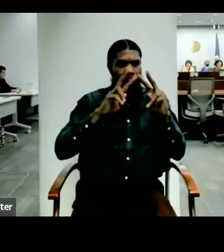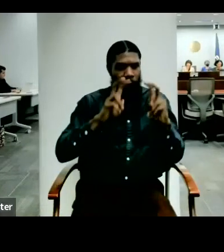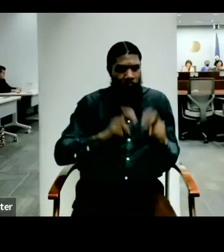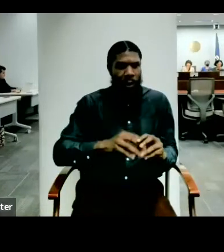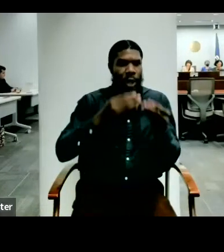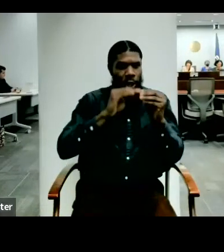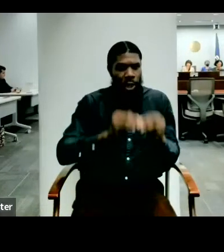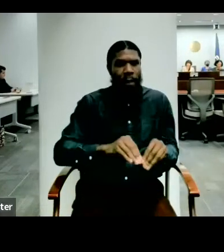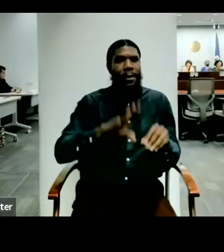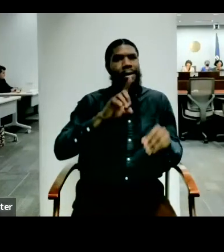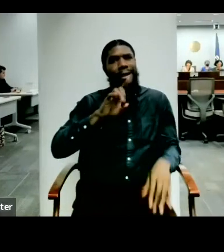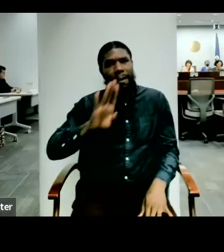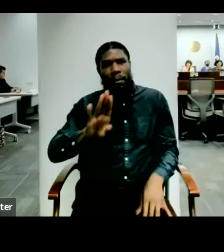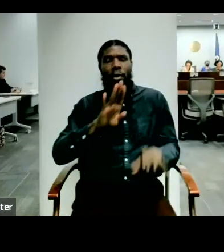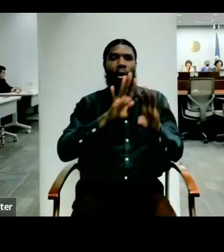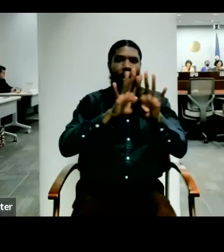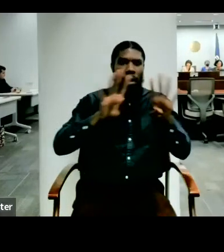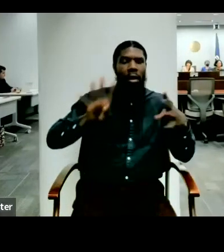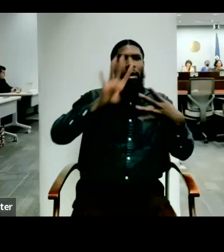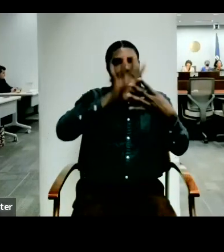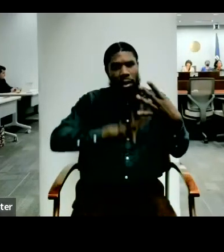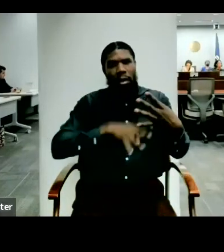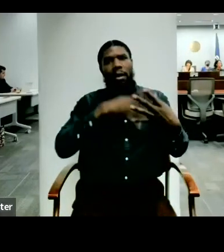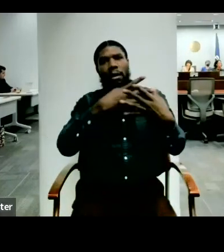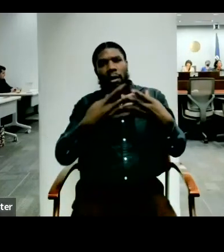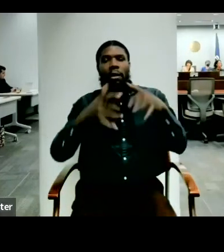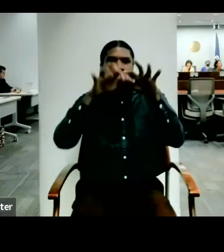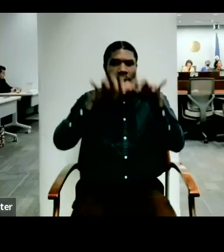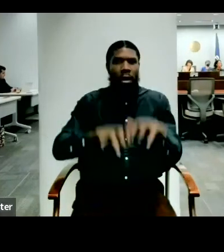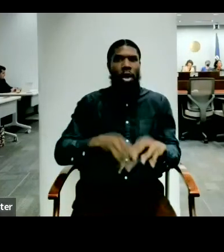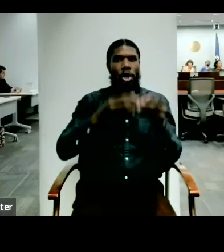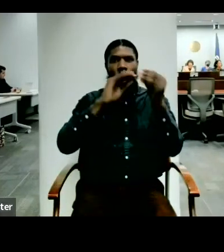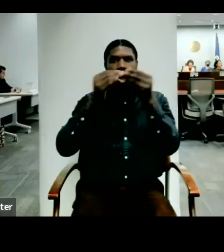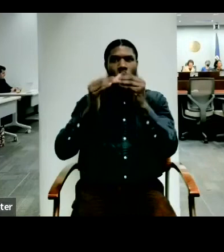the Dashboards they can create without really understanding what the impact